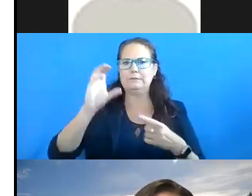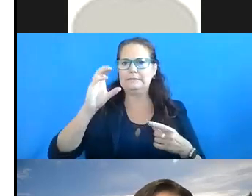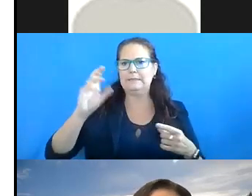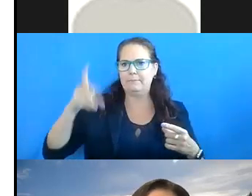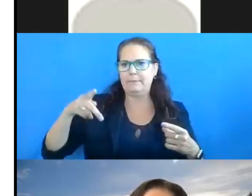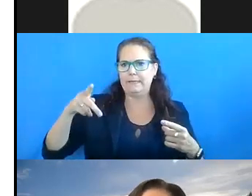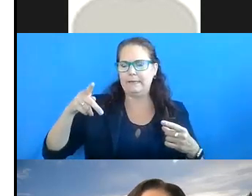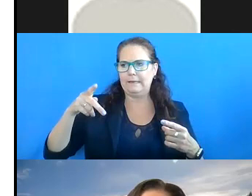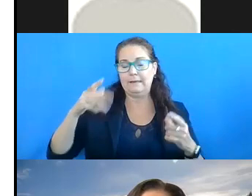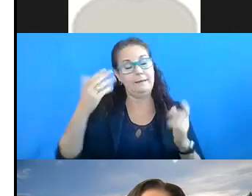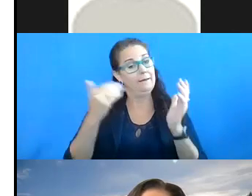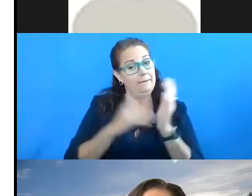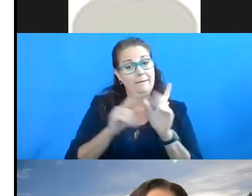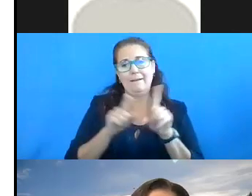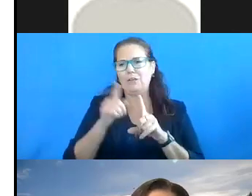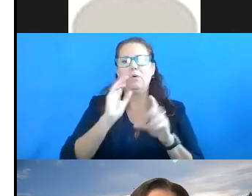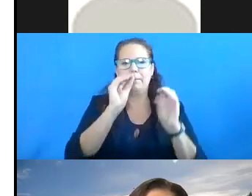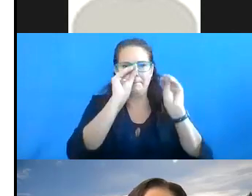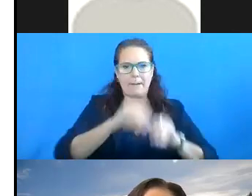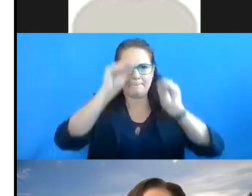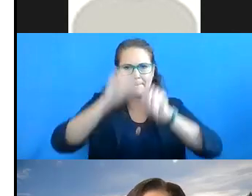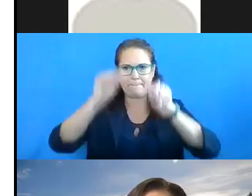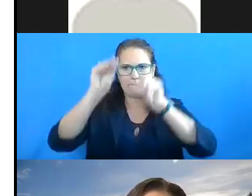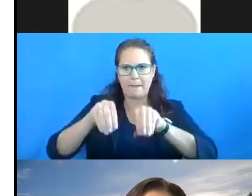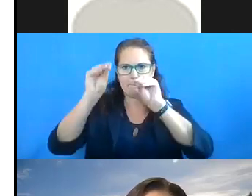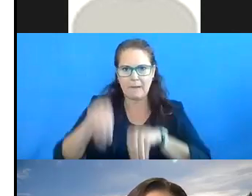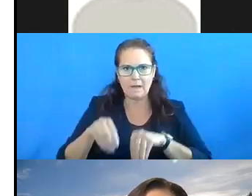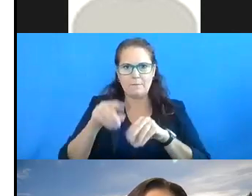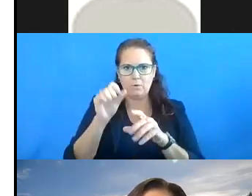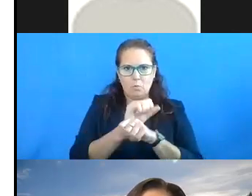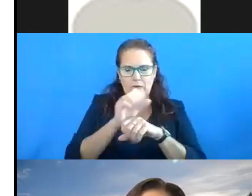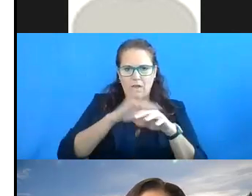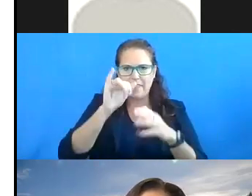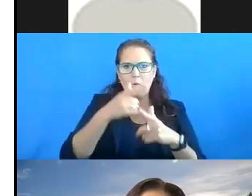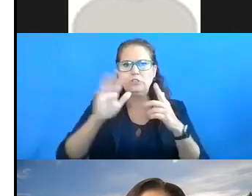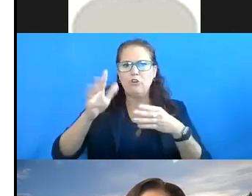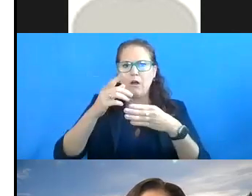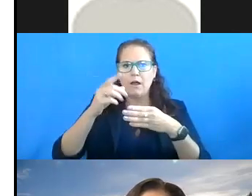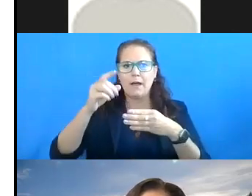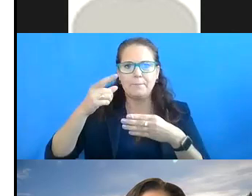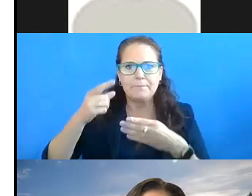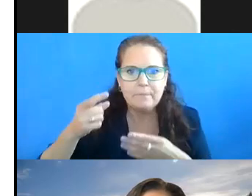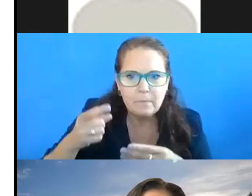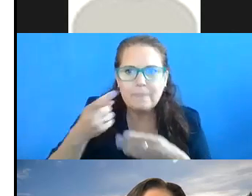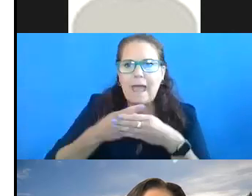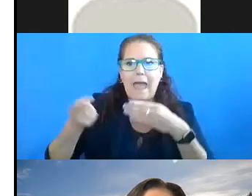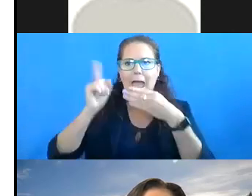Again, you wouldn’t be doing all of that in the same year, but you would start working on it. What are your outputs going to be? Well the outputs are going to be, number of community